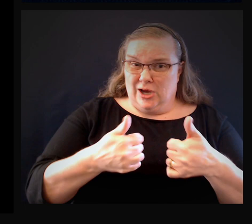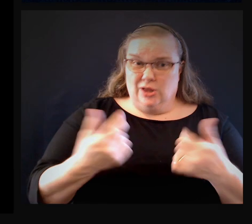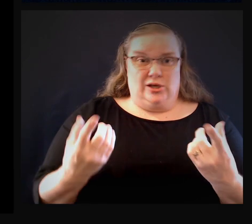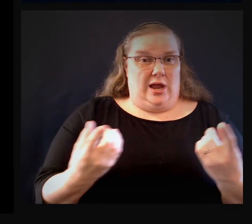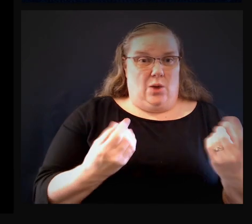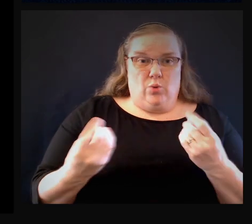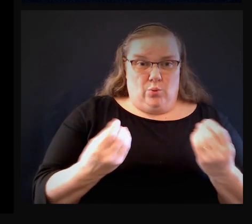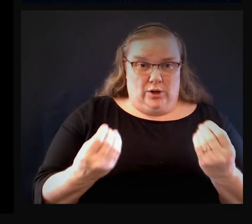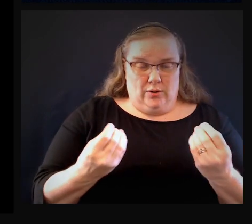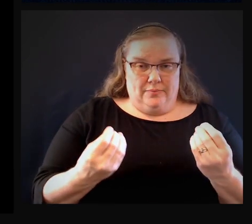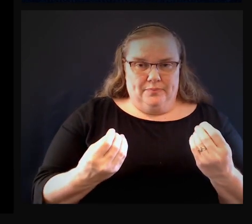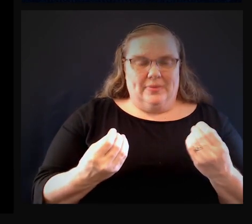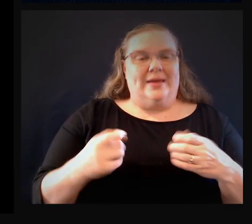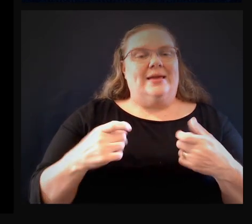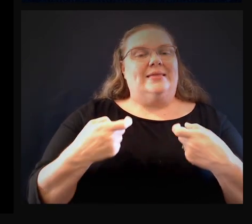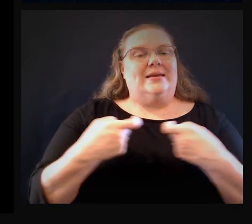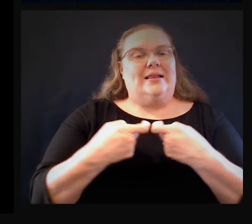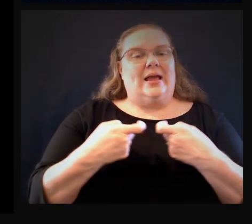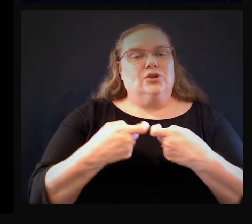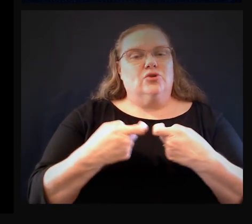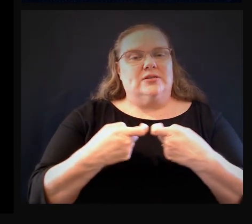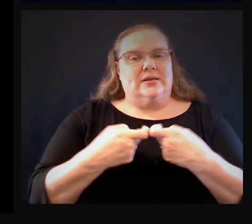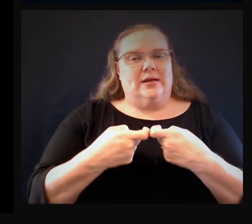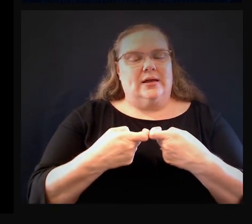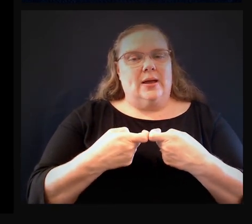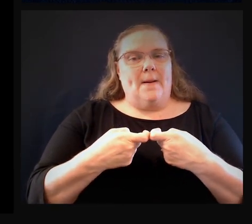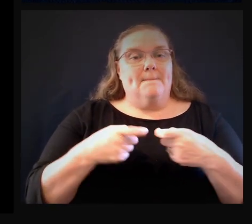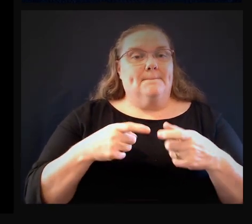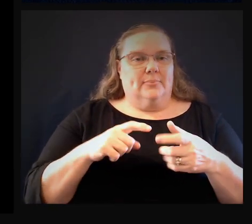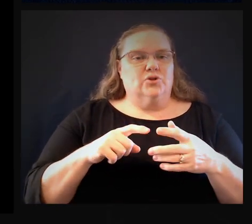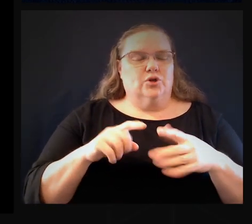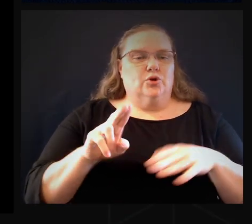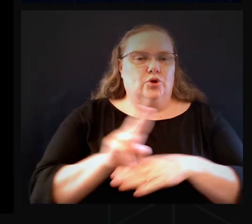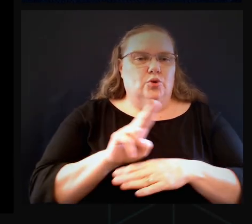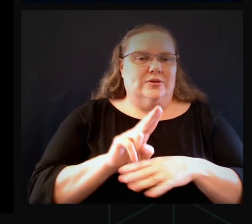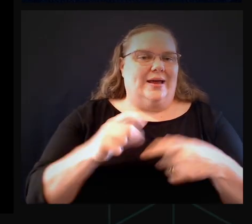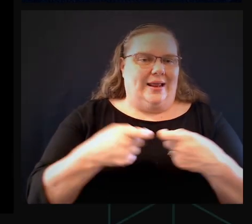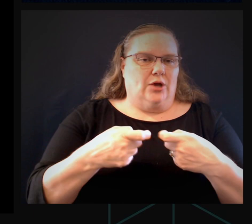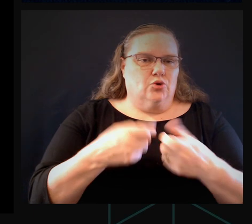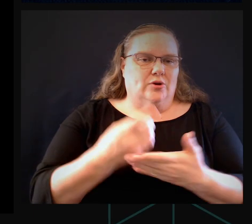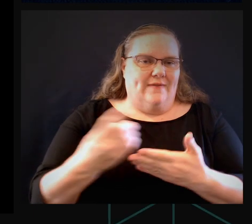The electricity generated to power electrical devices such as gaming consoles and video games